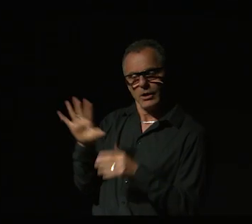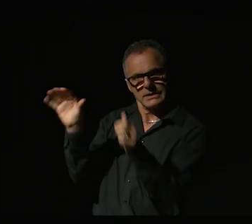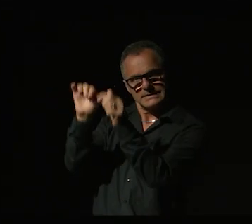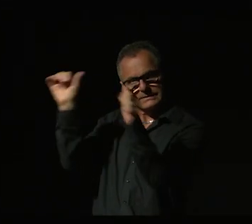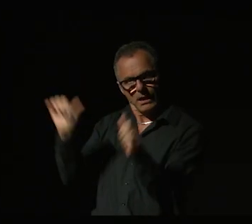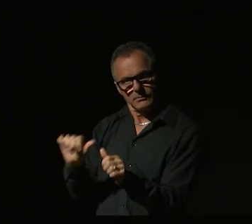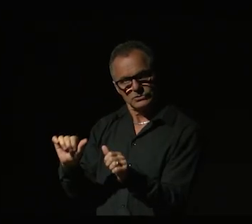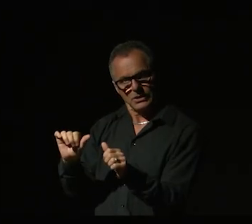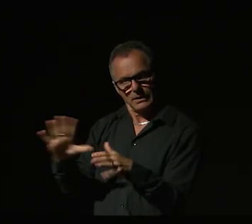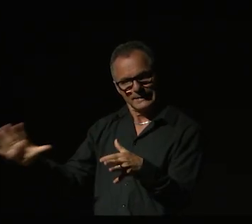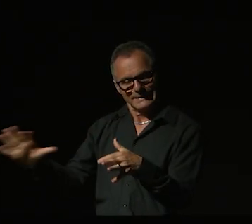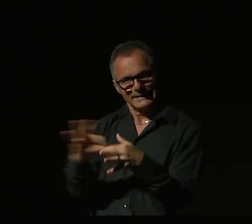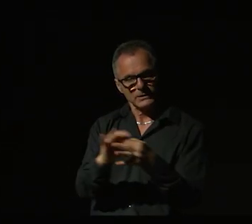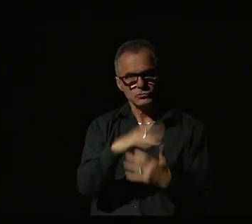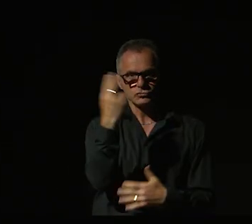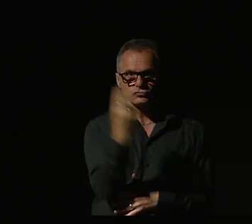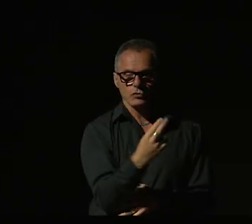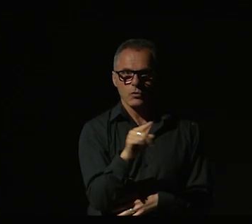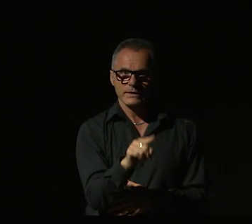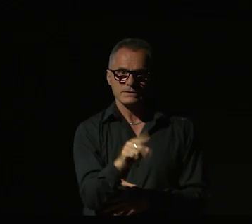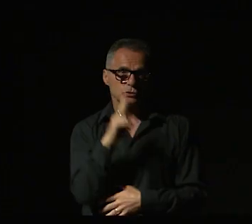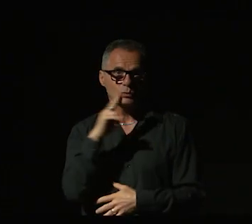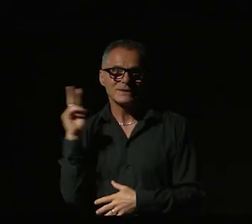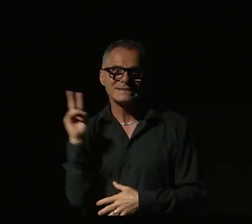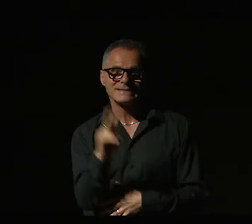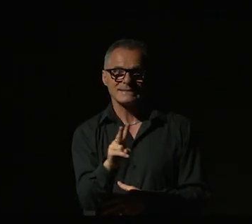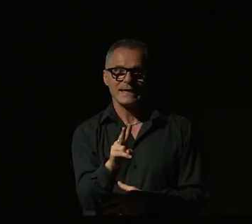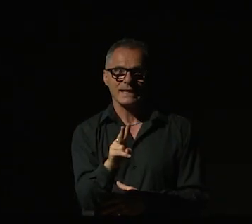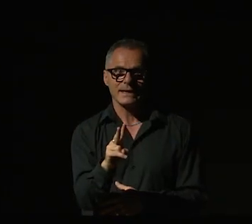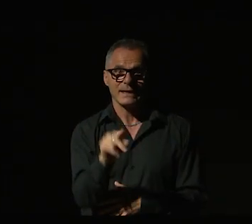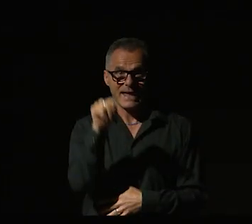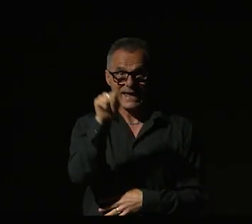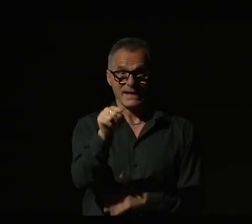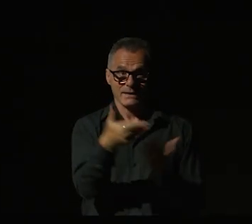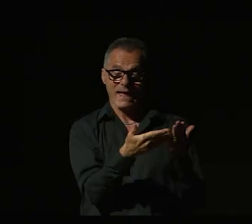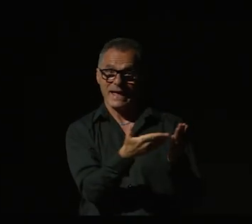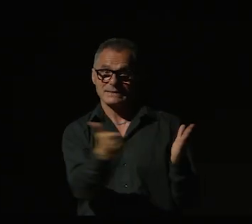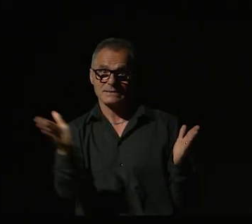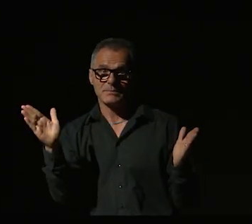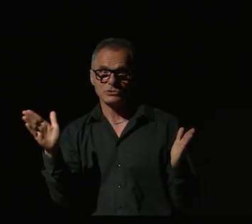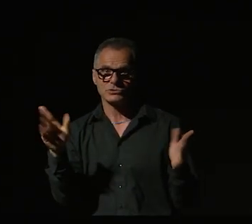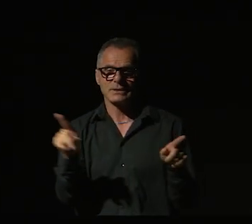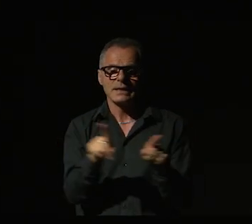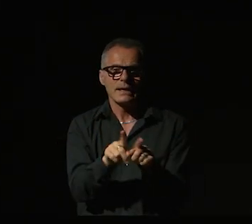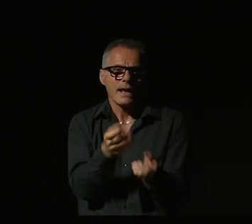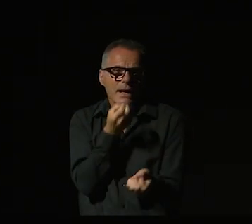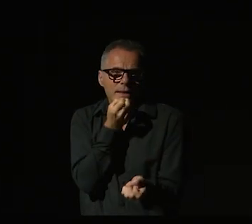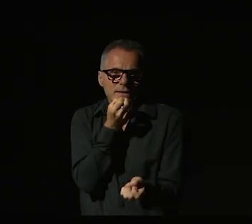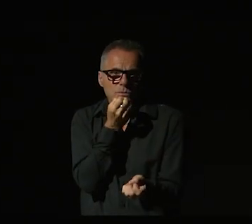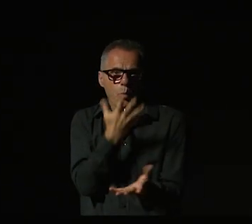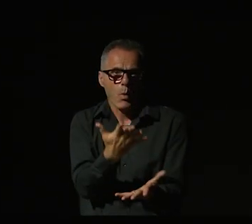and drawings actually could be seen in the exhibition like the wonderful head of the satyr